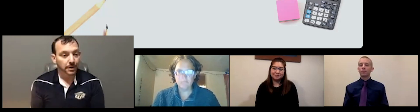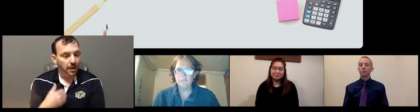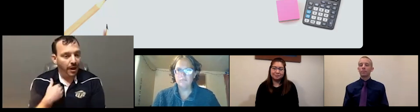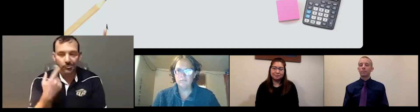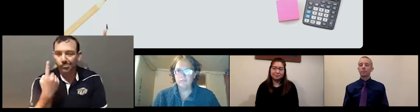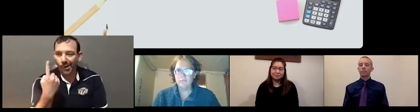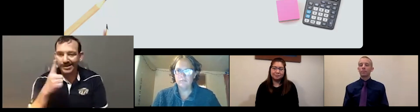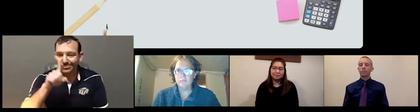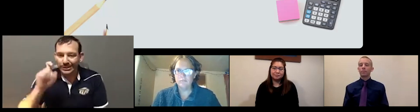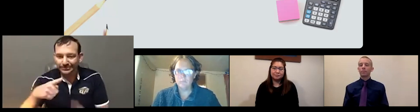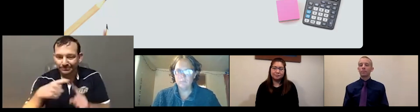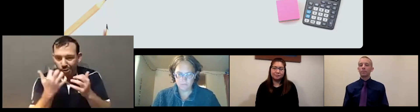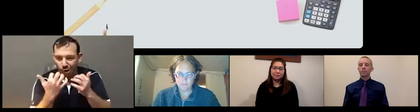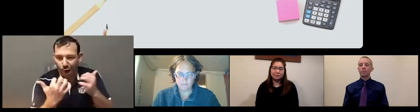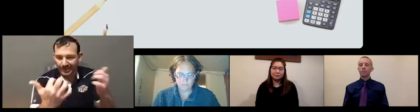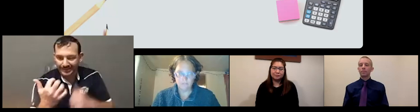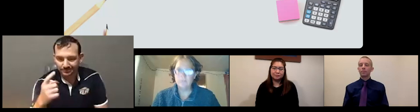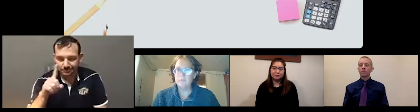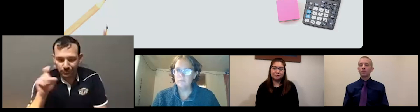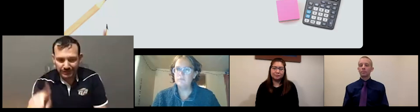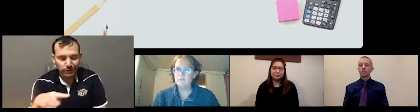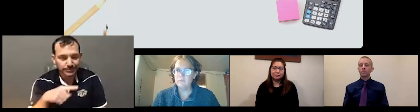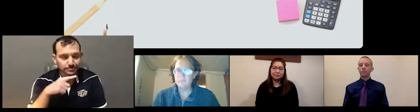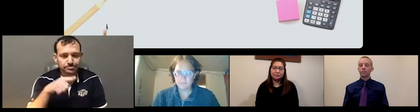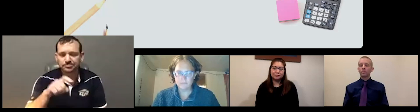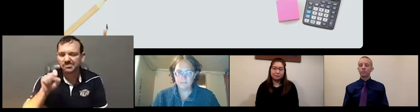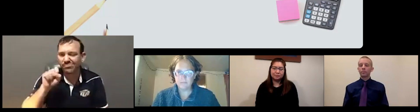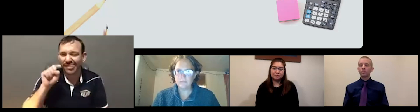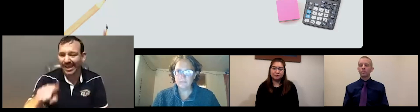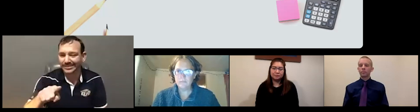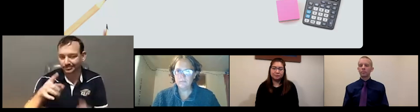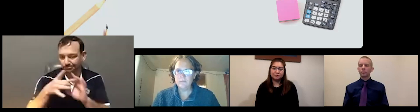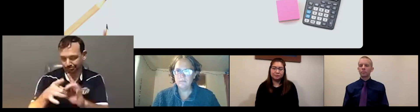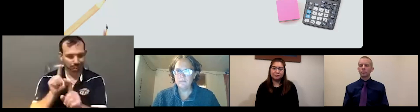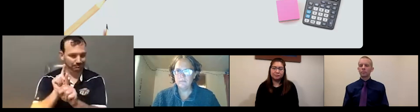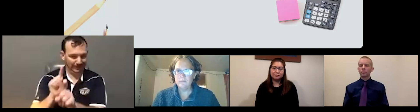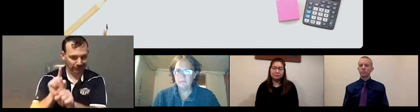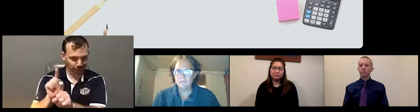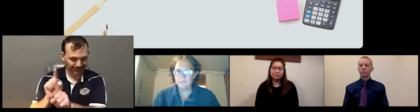I have one question from the audience. This question is related to mentoring.